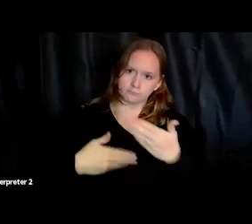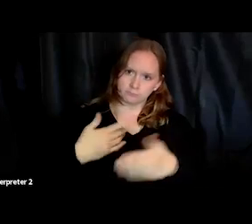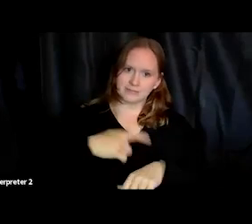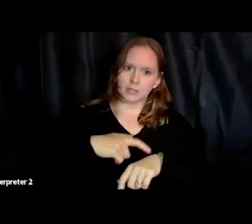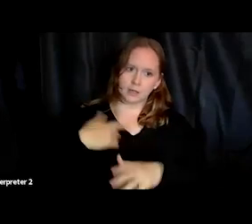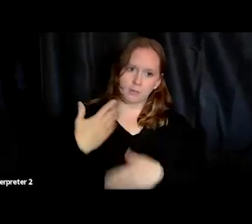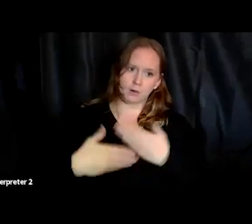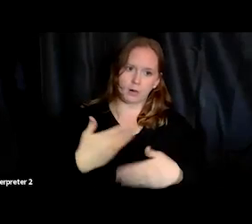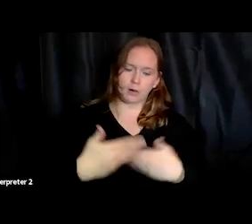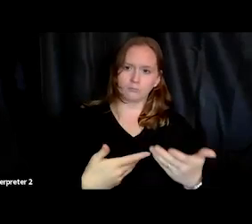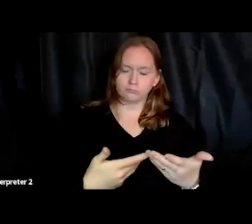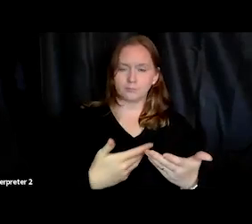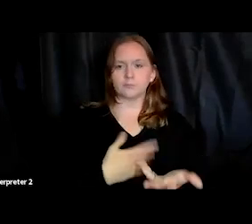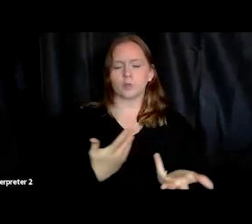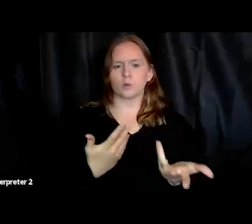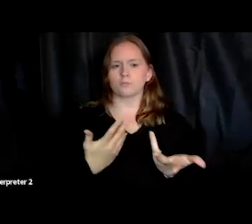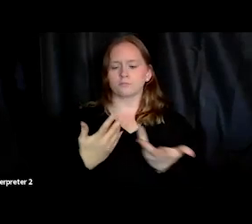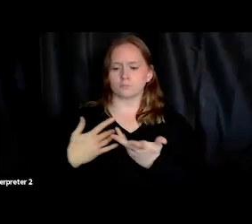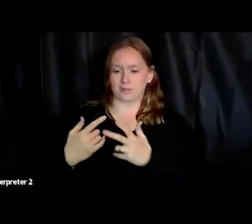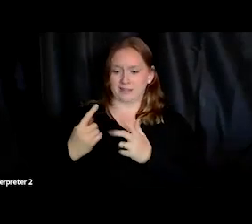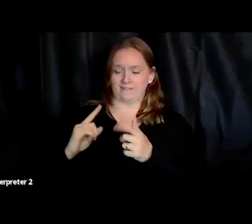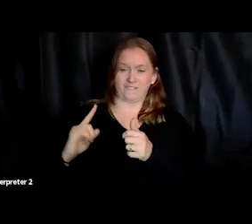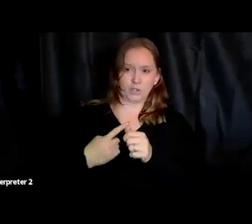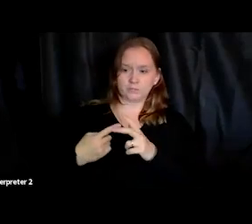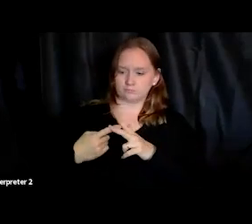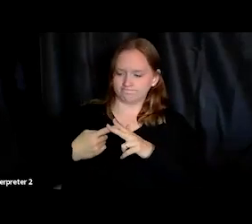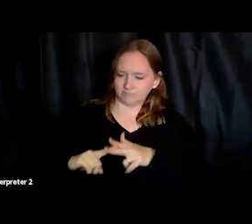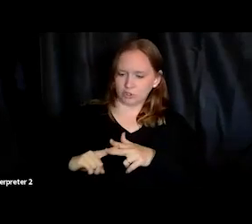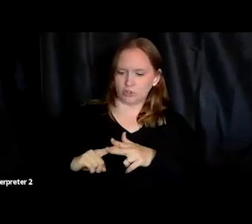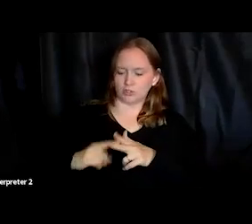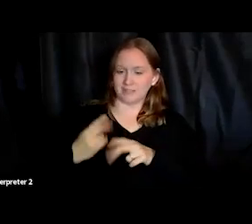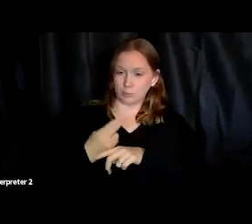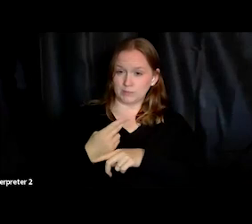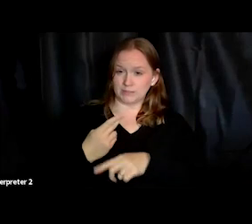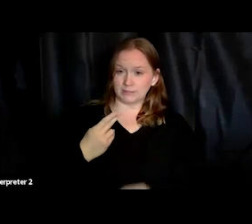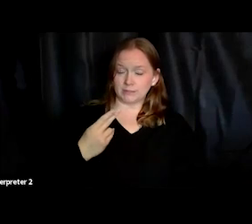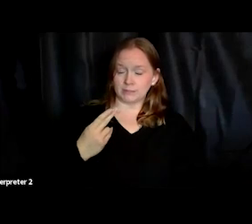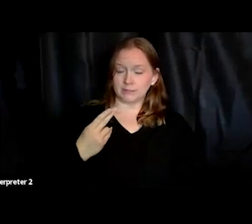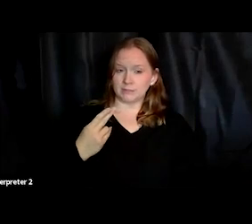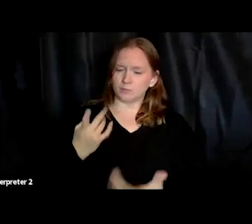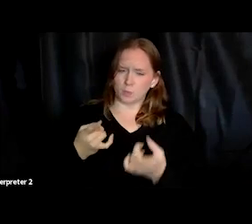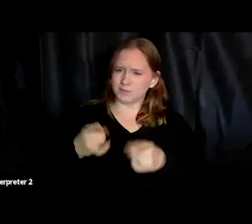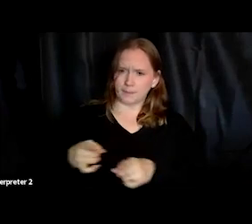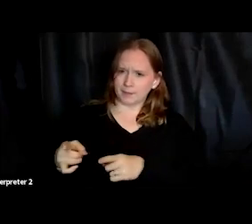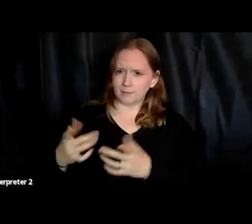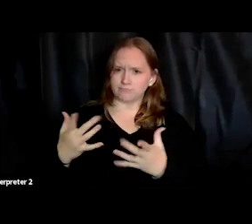So what was going on when they first started using substances? A lot of times you'll find it happened